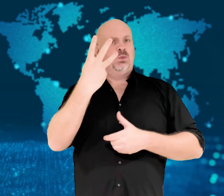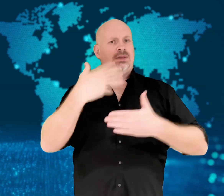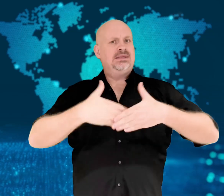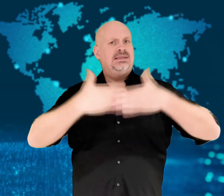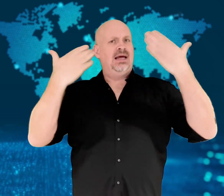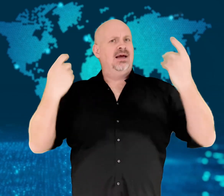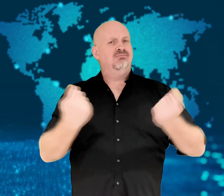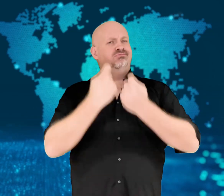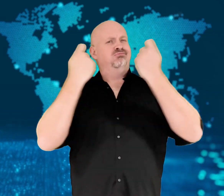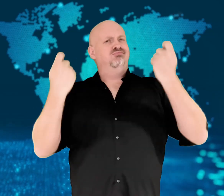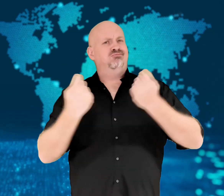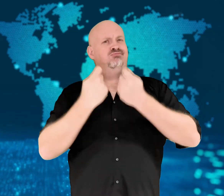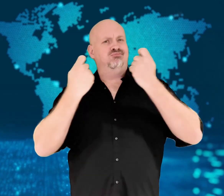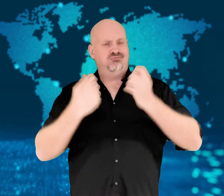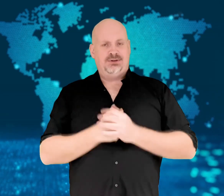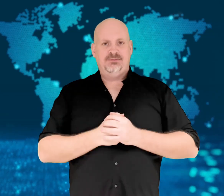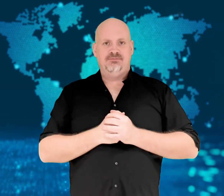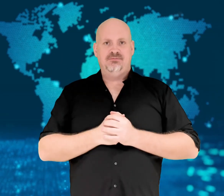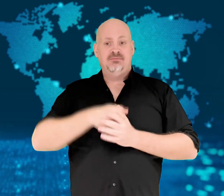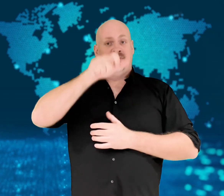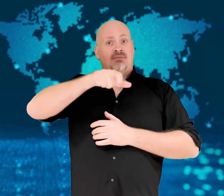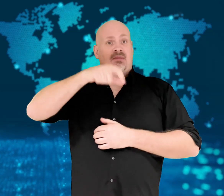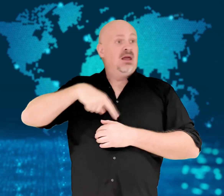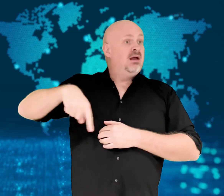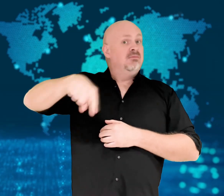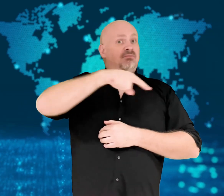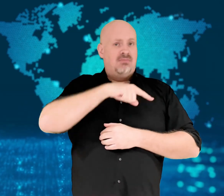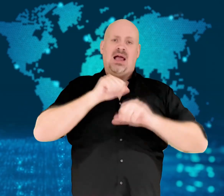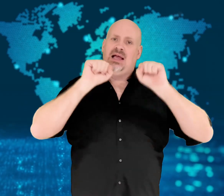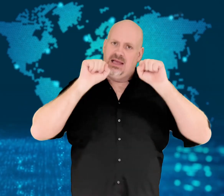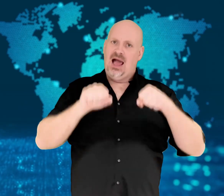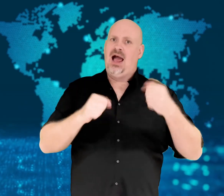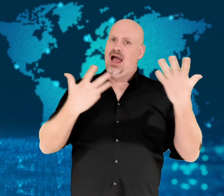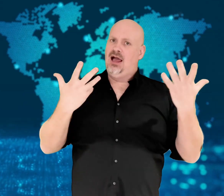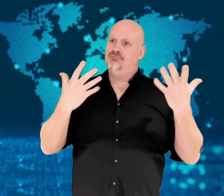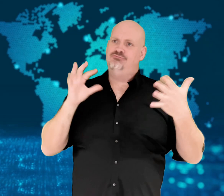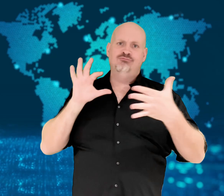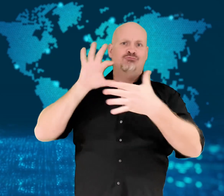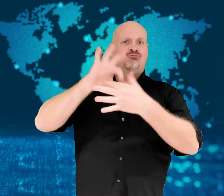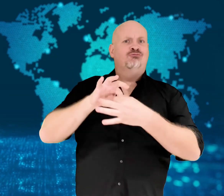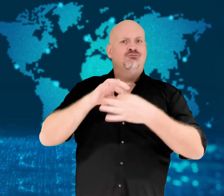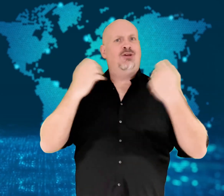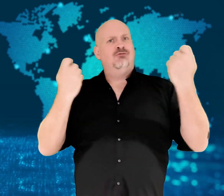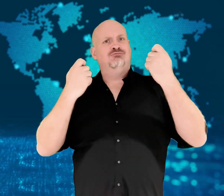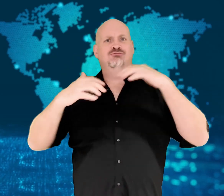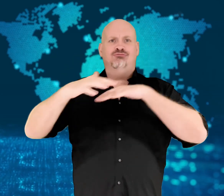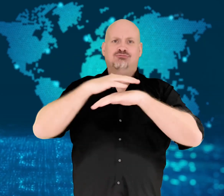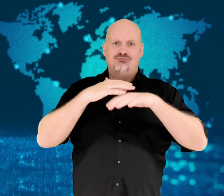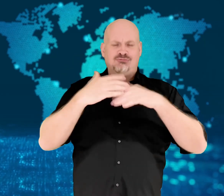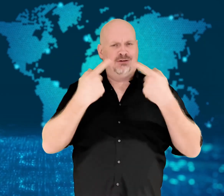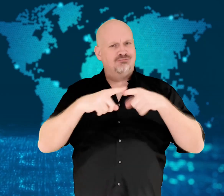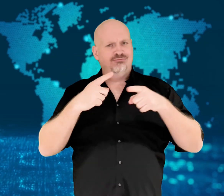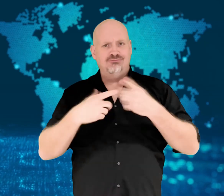The public will be invited to participate in several ways - throwing